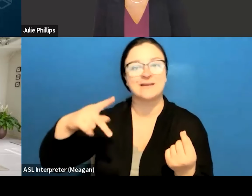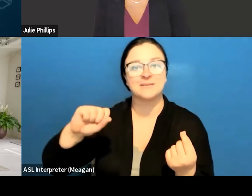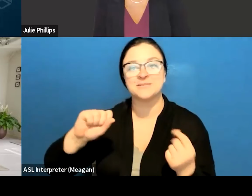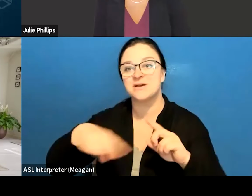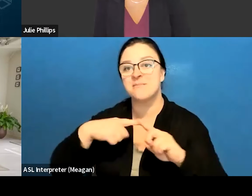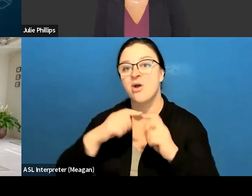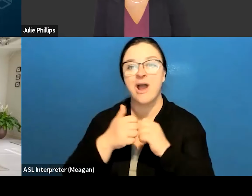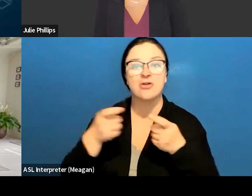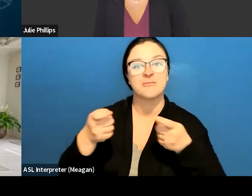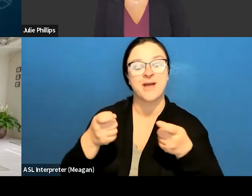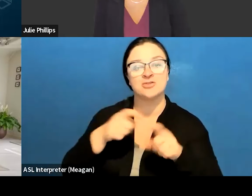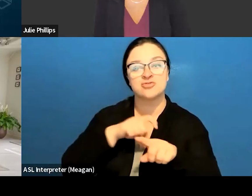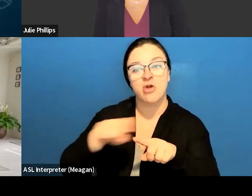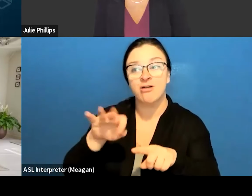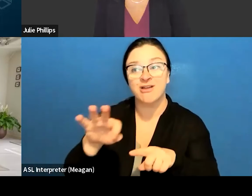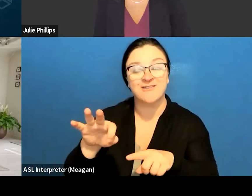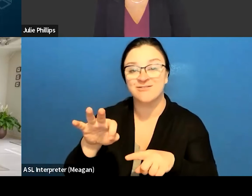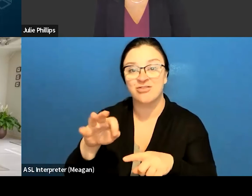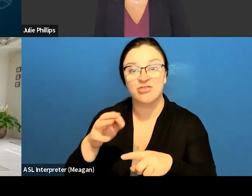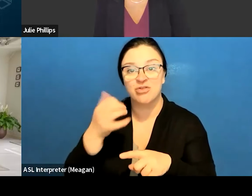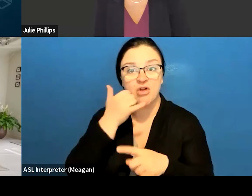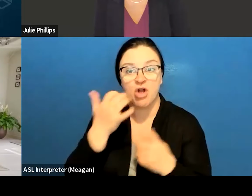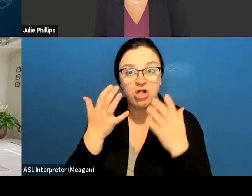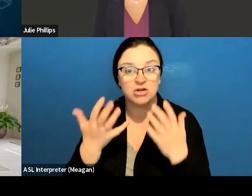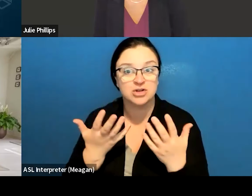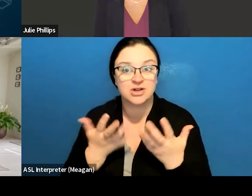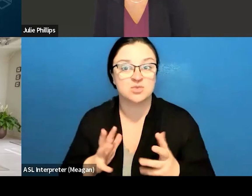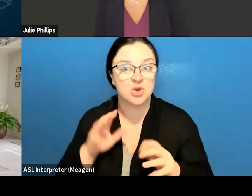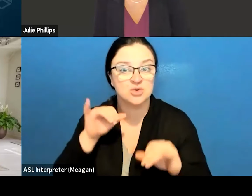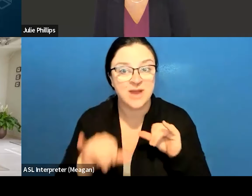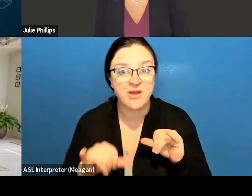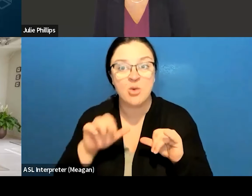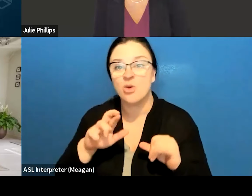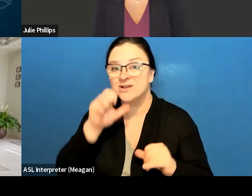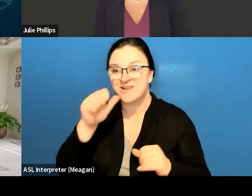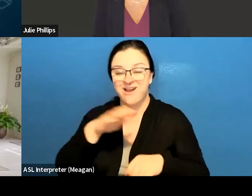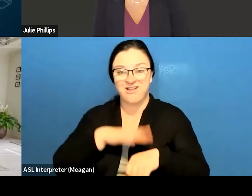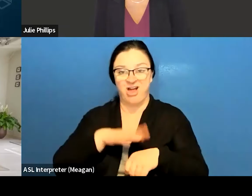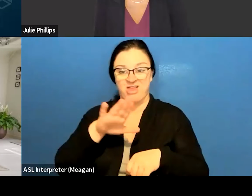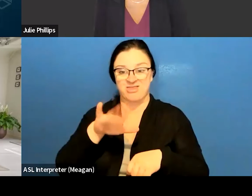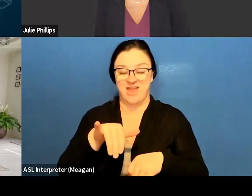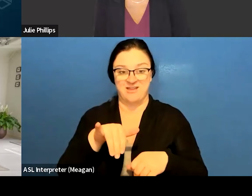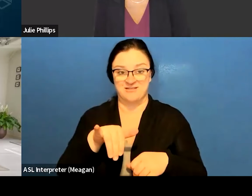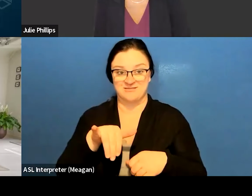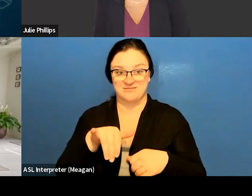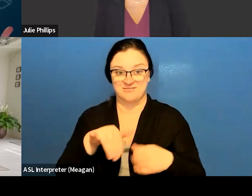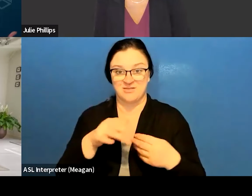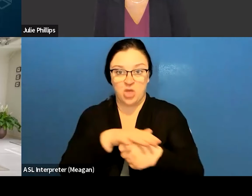"if the caller is not willing to stand by "or is not on the scene "to provide essential safety information?"